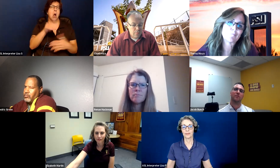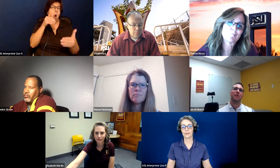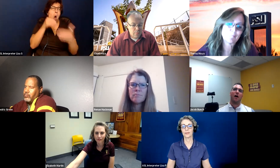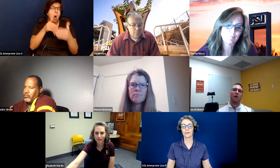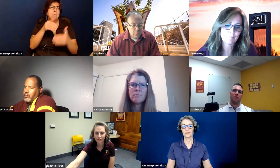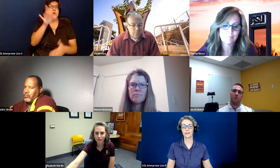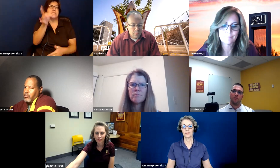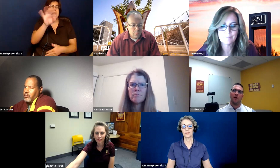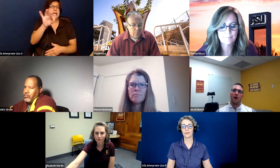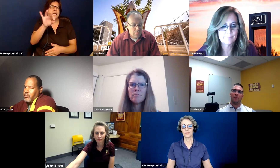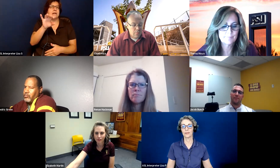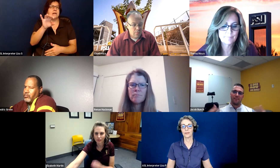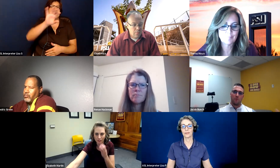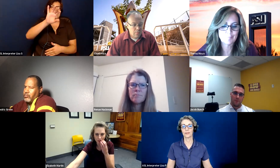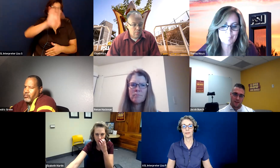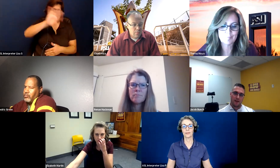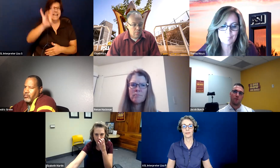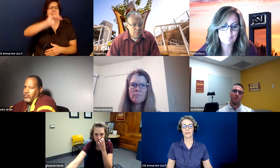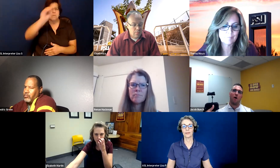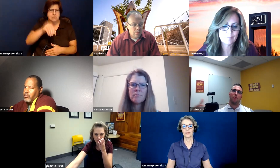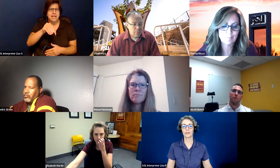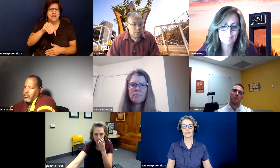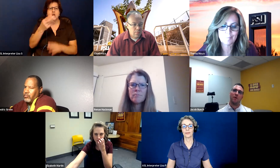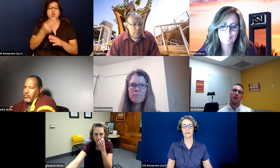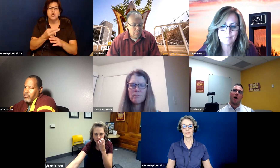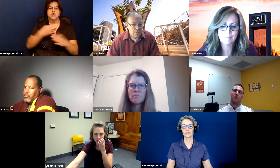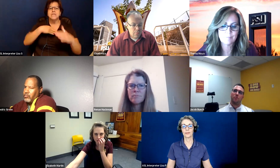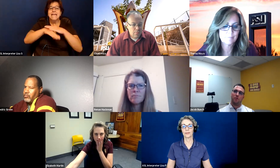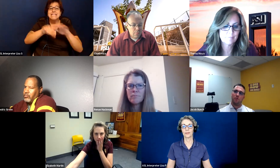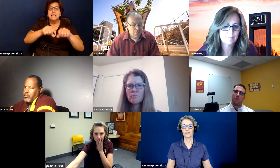use accessible PDF or some other form to use